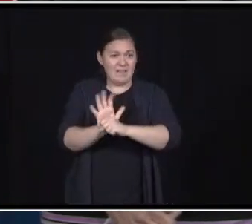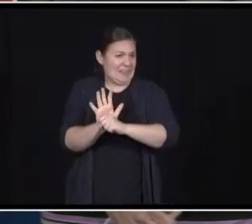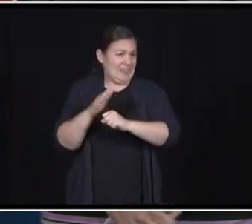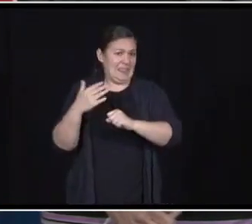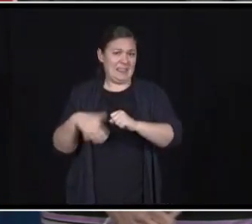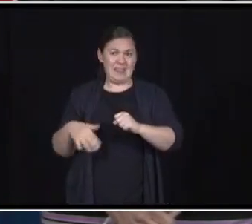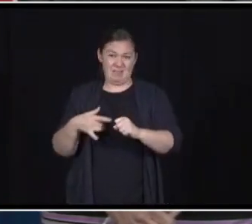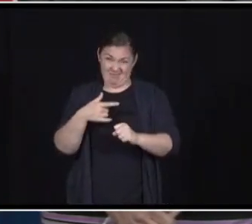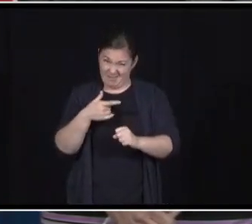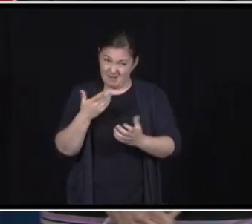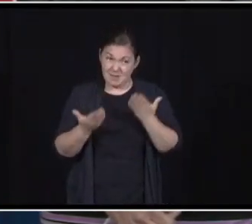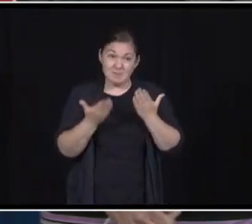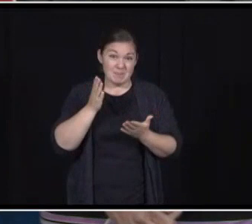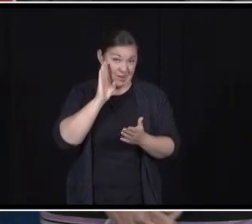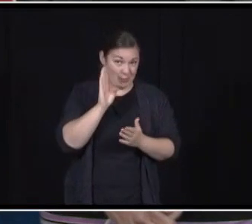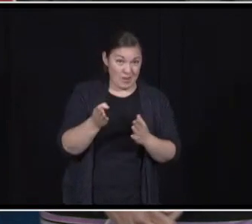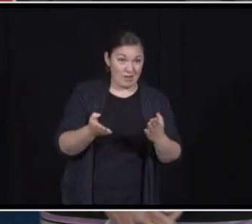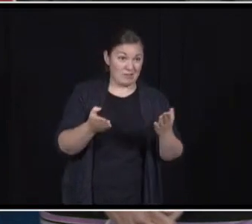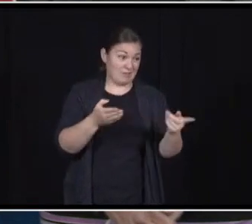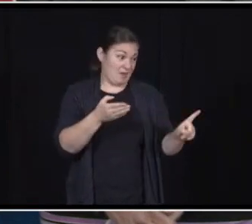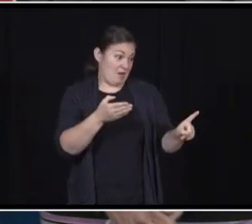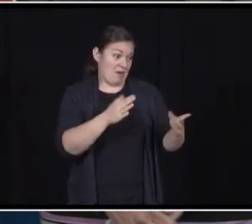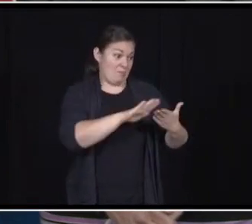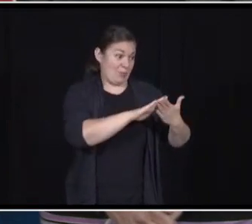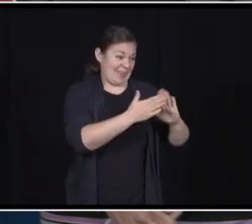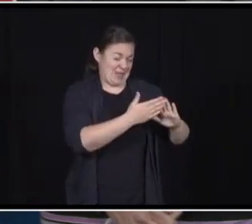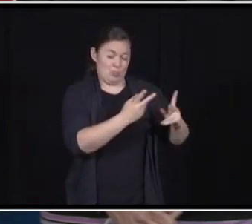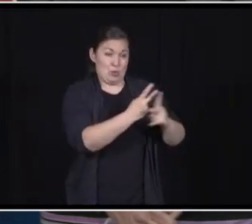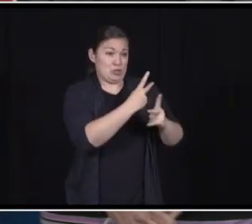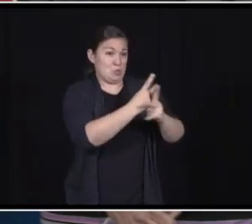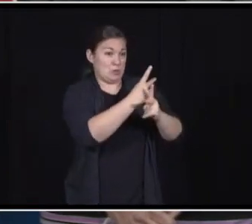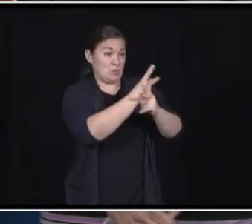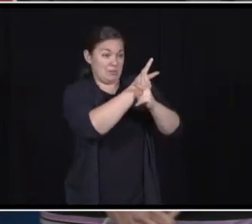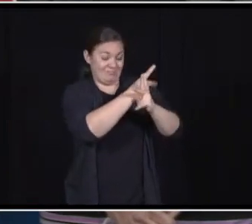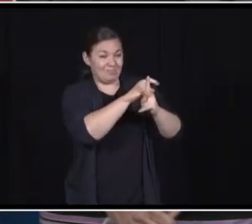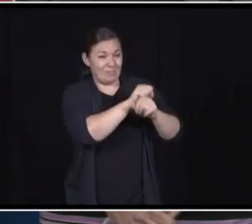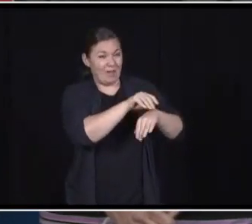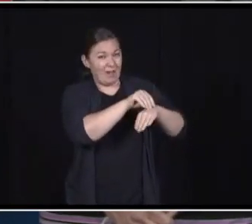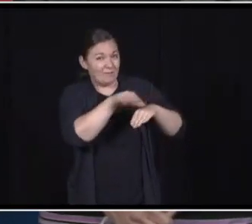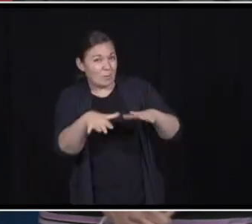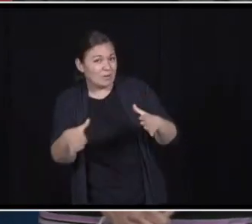Thank you. I know you said you want to avoid shutting down